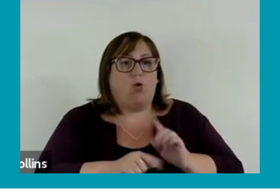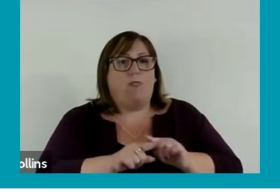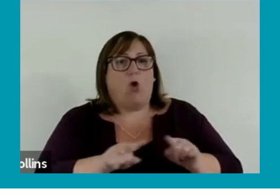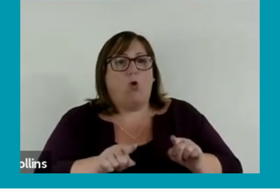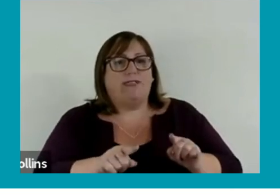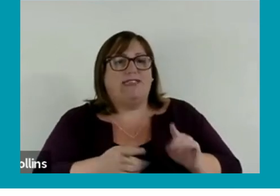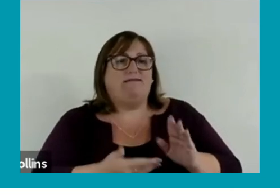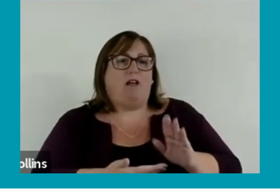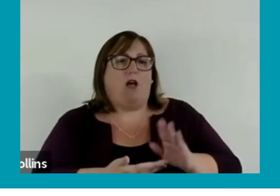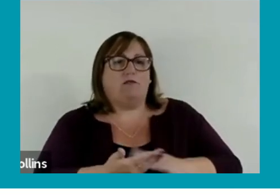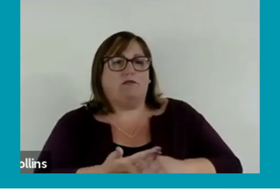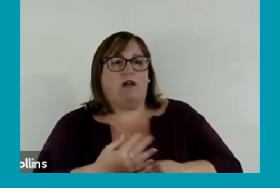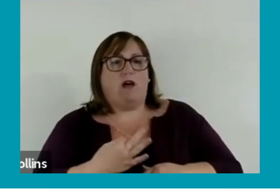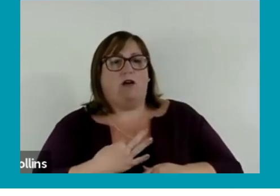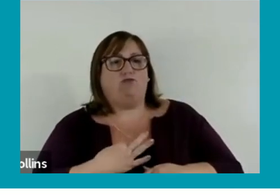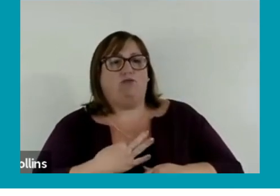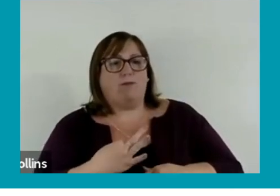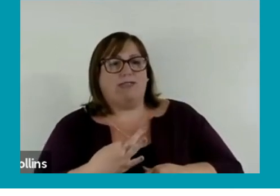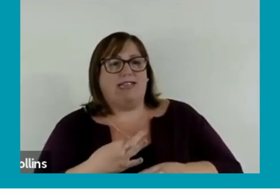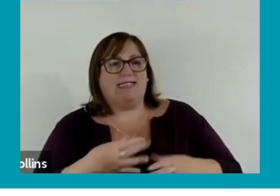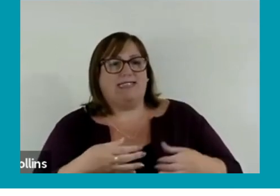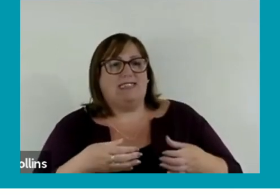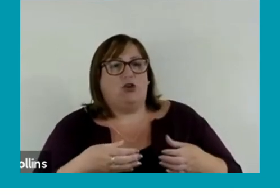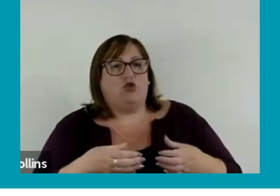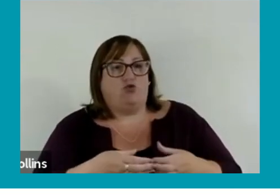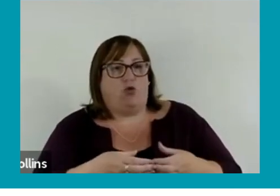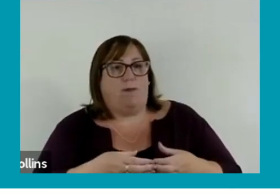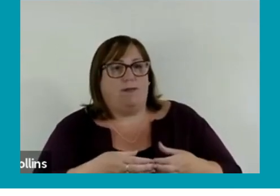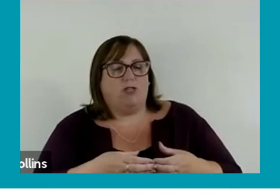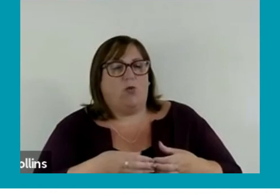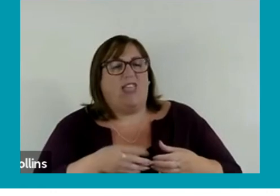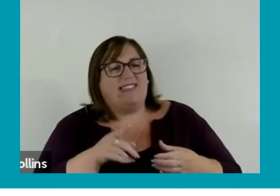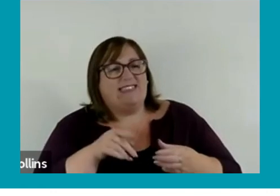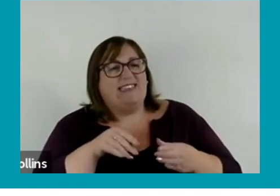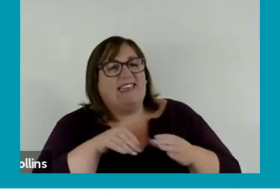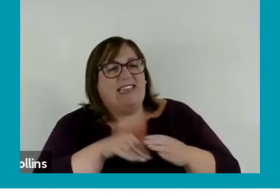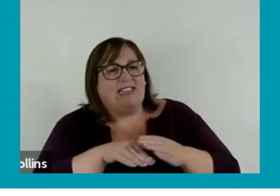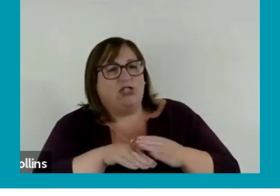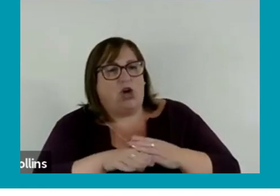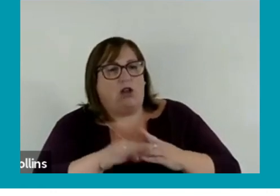improve their it's an internal progression uh opportunities in the partnership so this new team